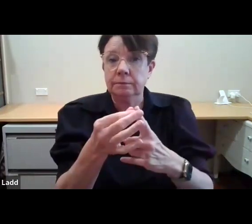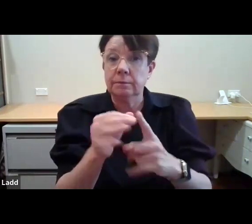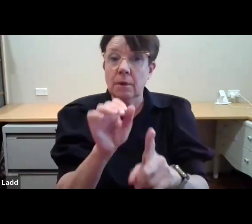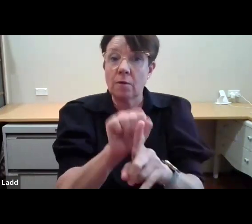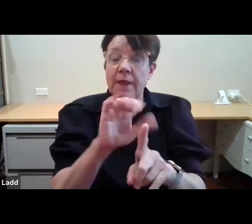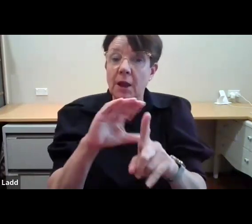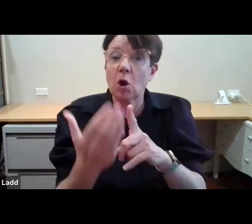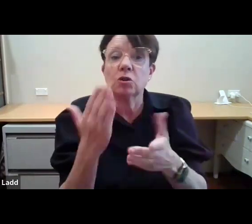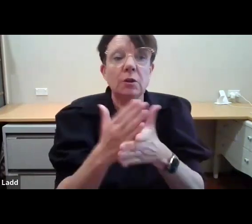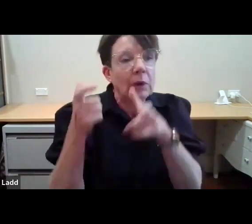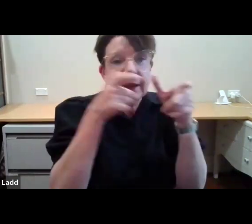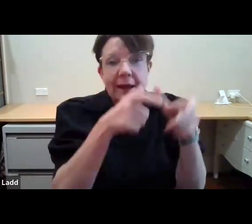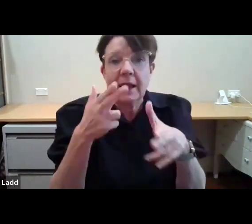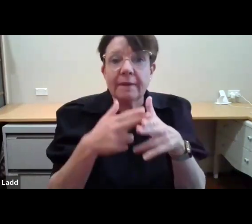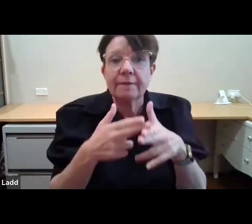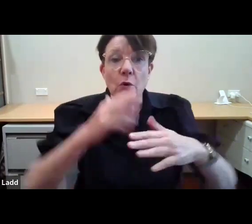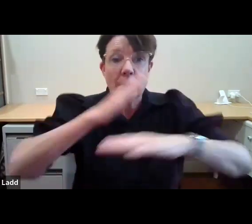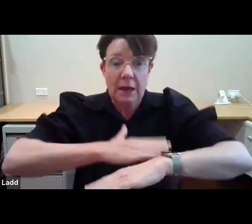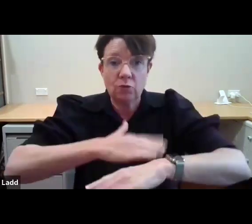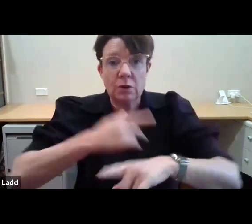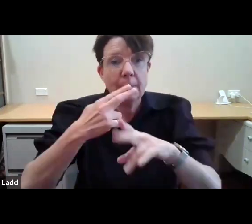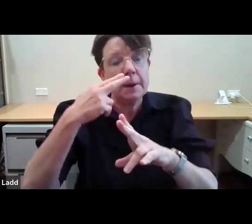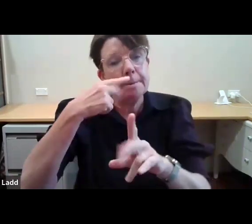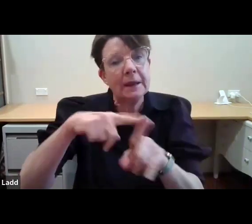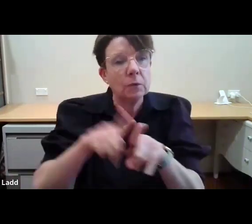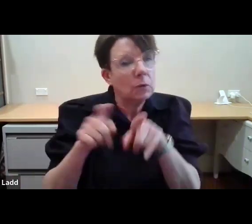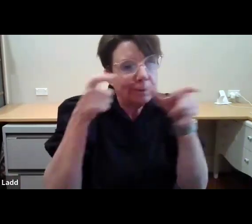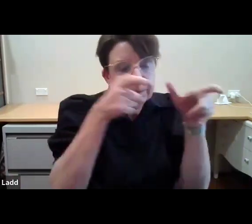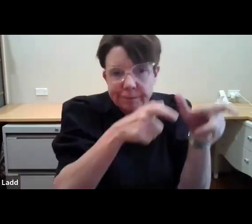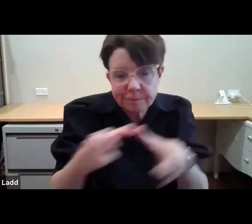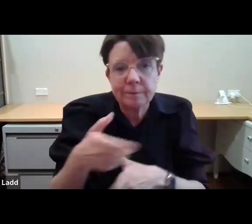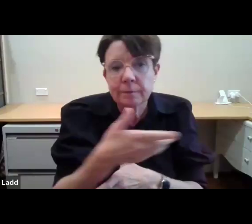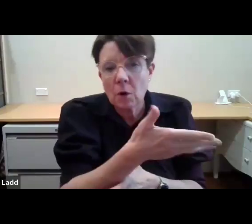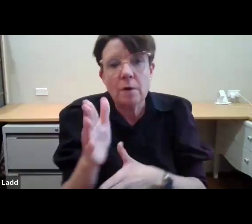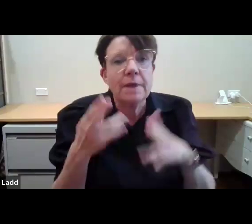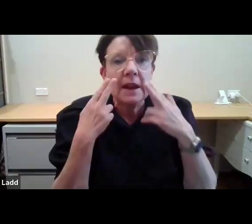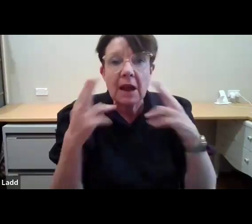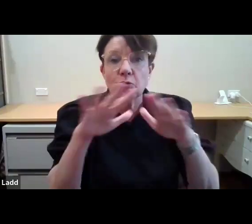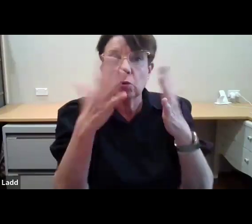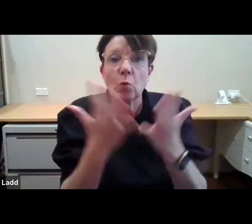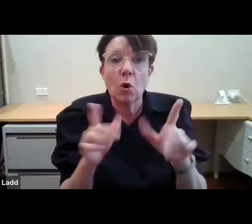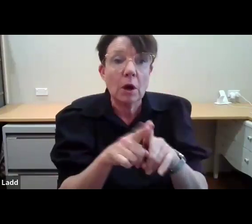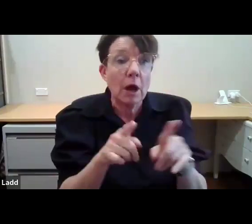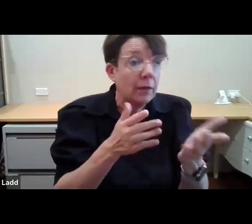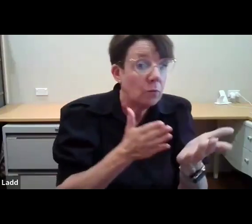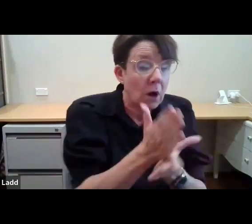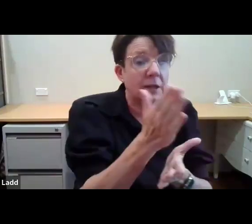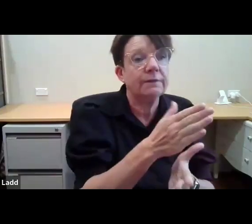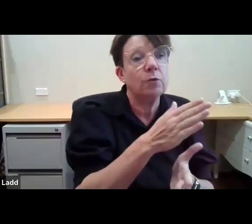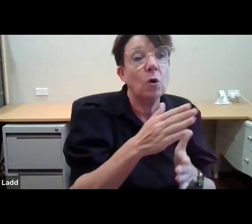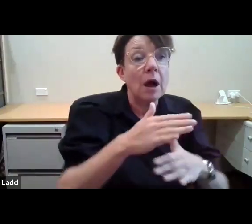have heard New Zealand the longer new River (unknown term) River won a court case to be